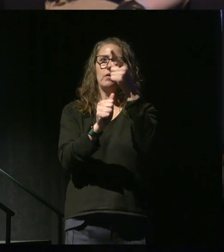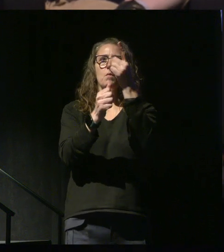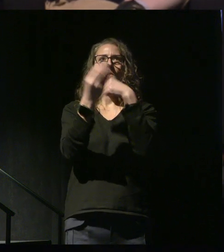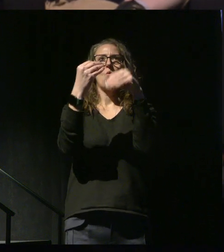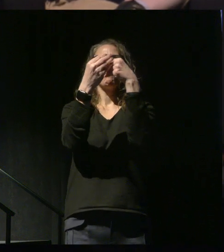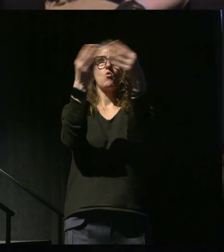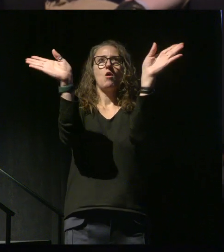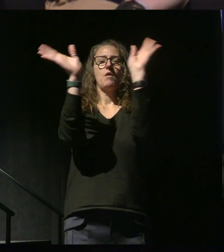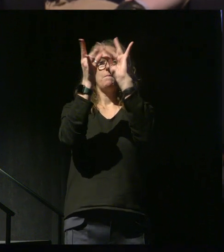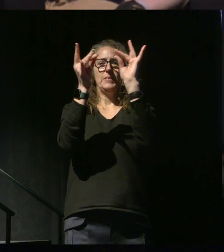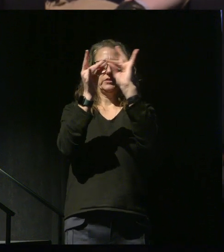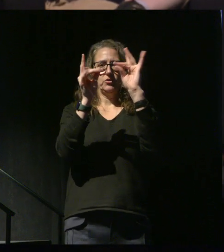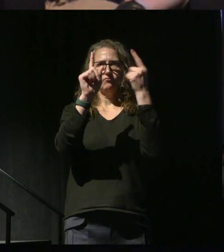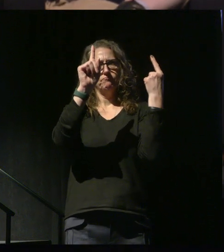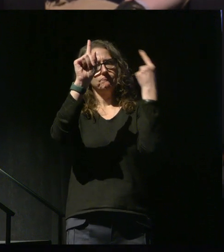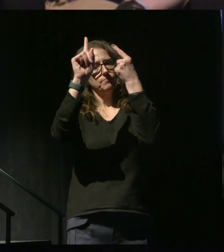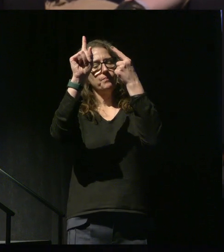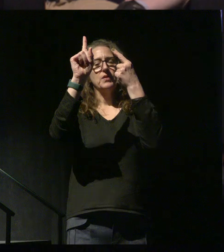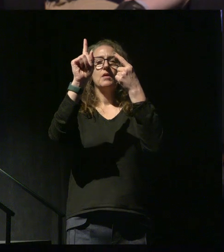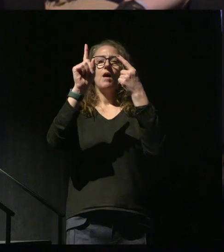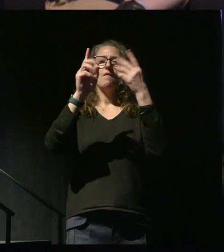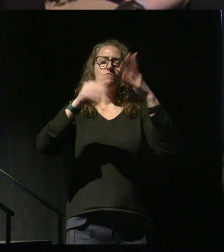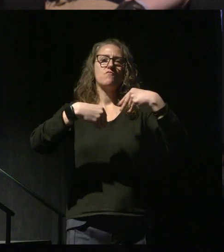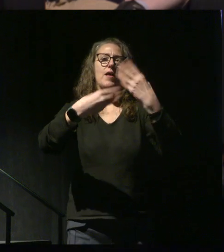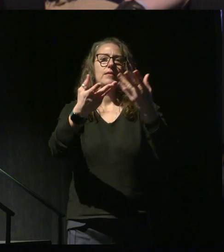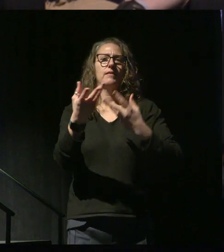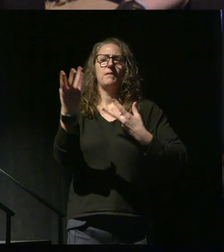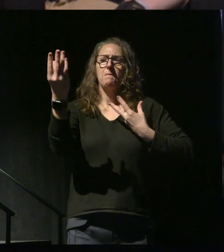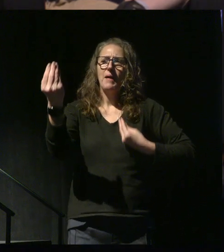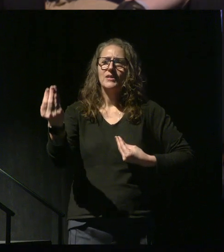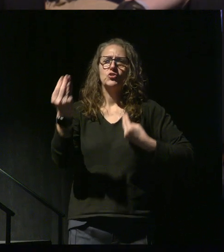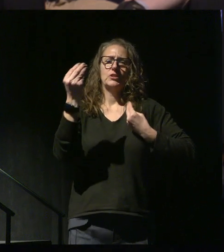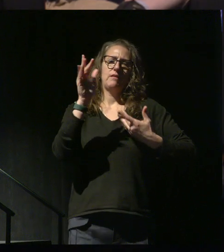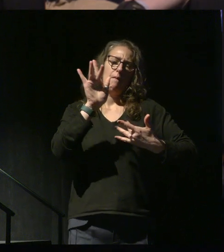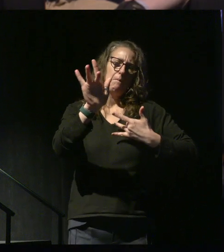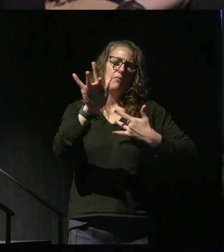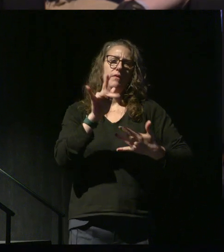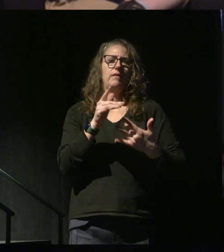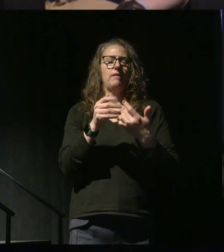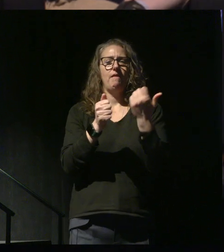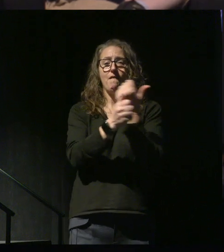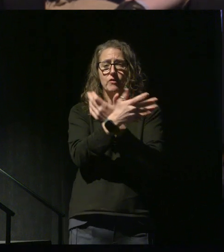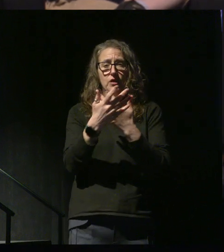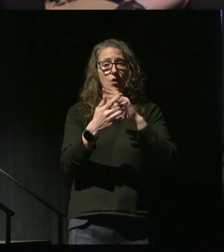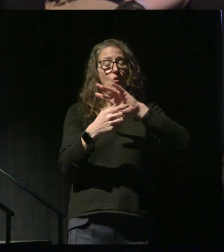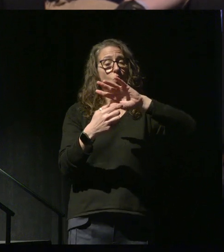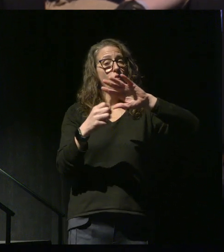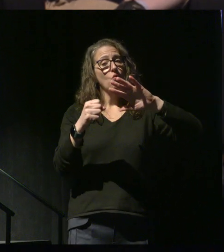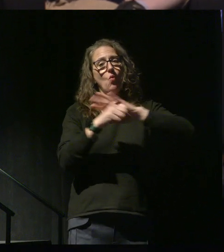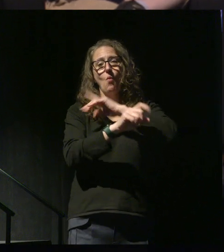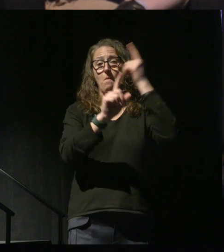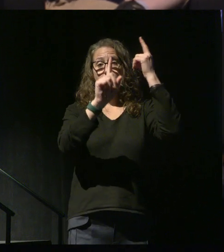and space of compassion and empathy and right if the whole point is radical empathy, then how can we not think